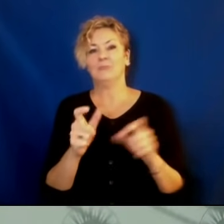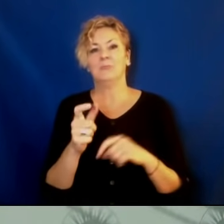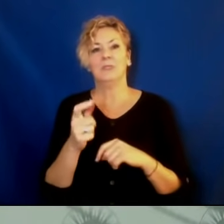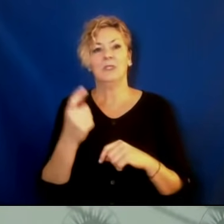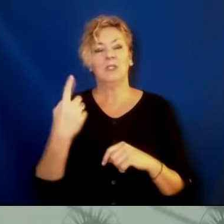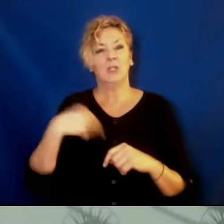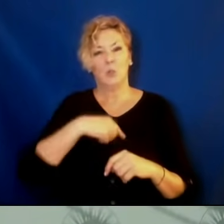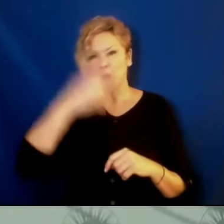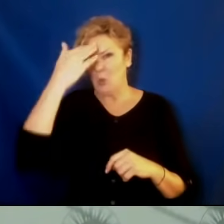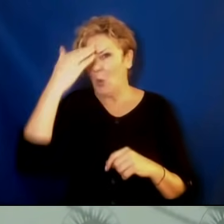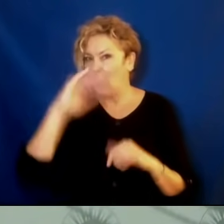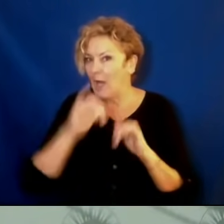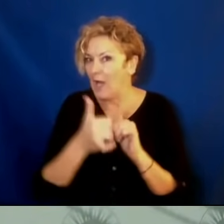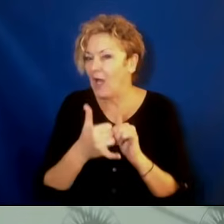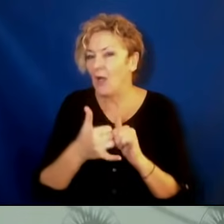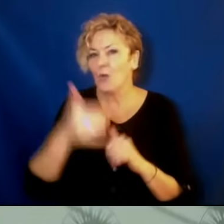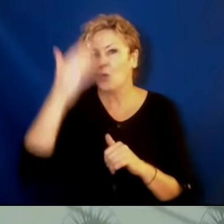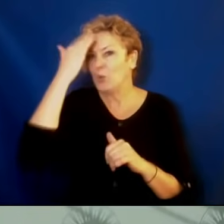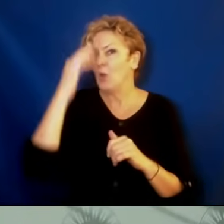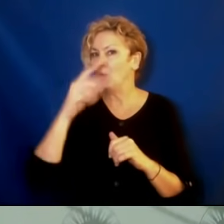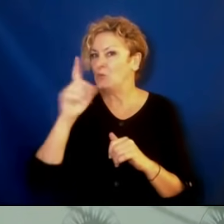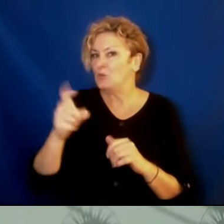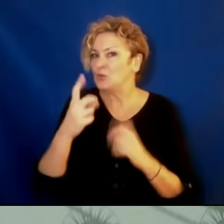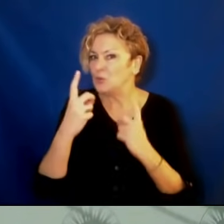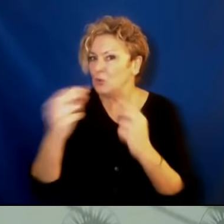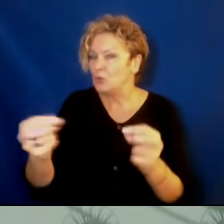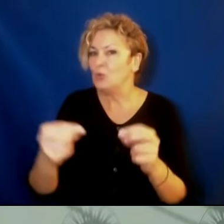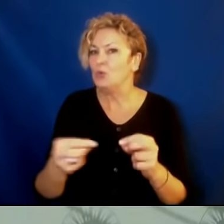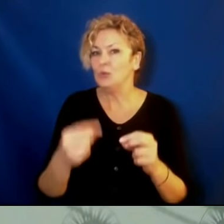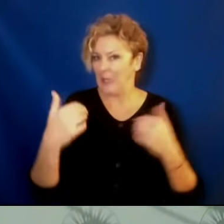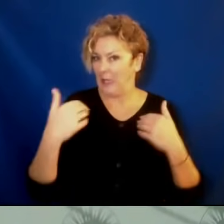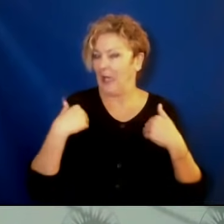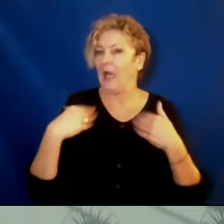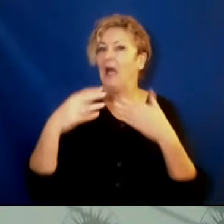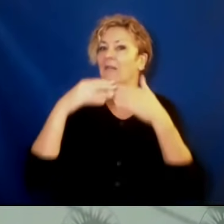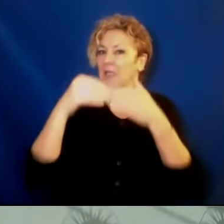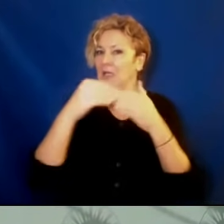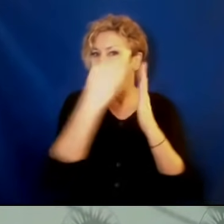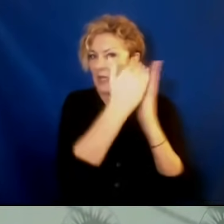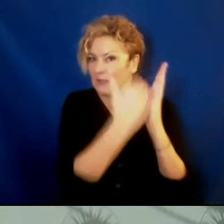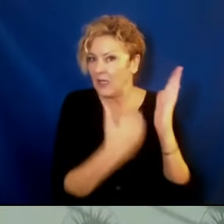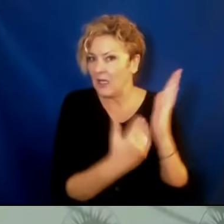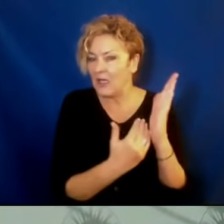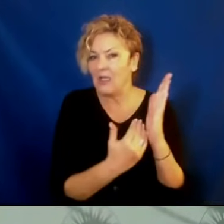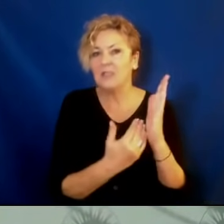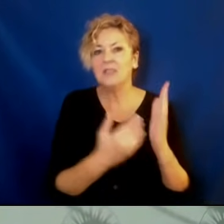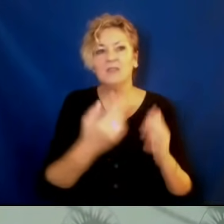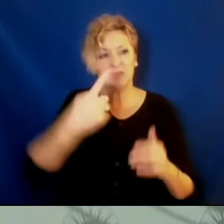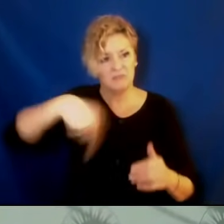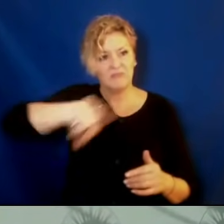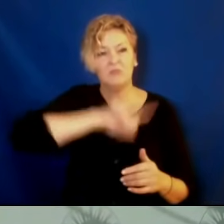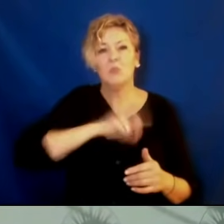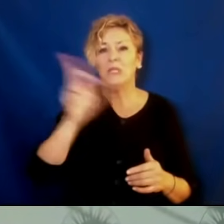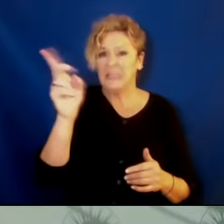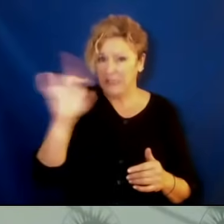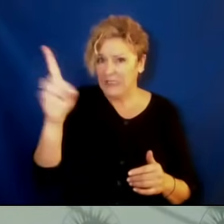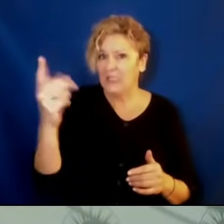weather ahead. We need to seal the cracks and close the gap that COVID-19 exploits to make us sick and to